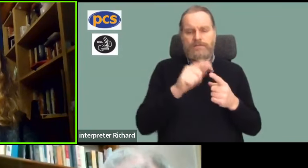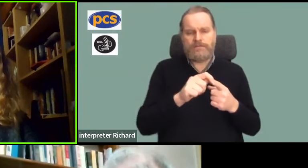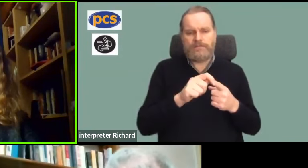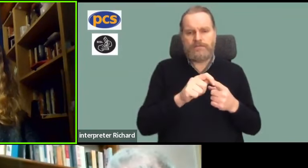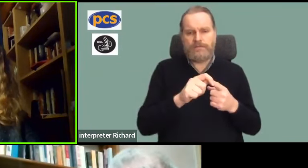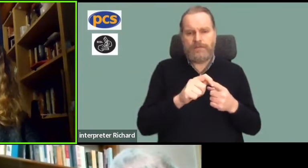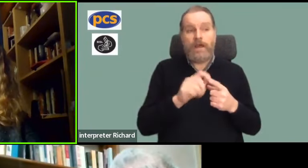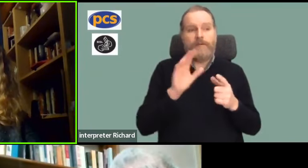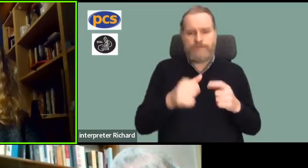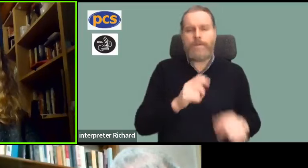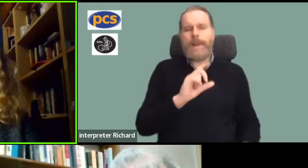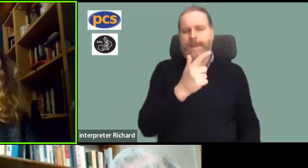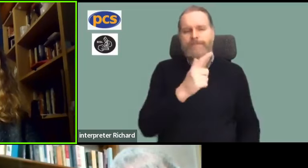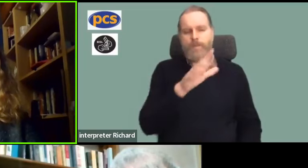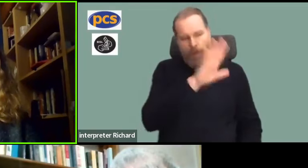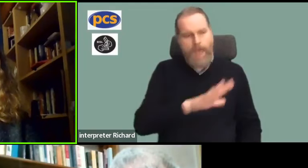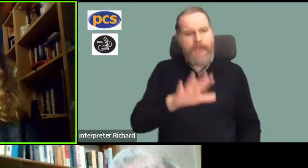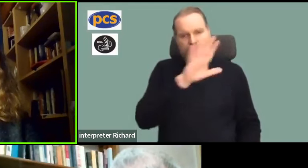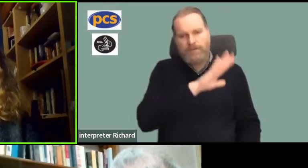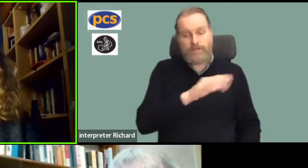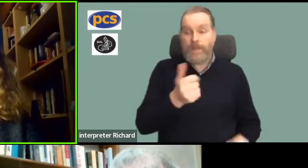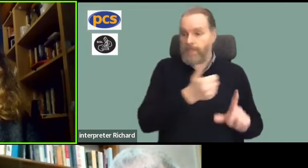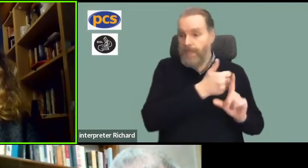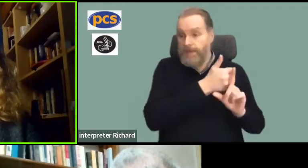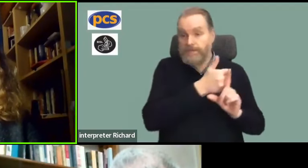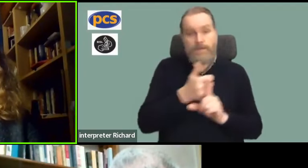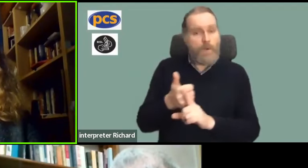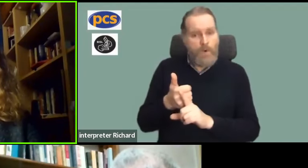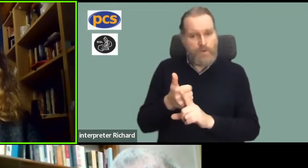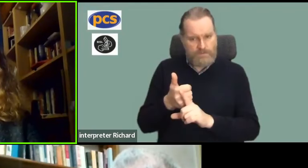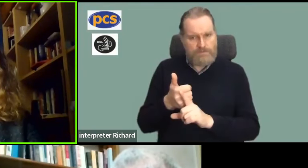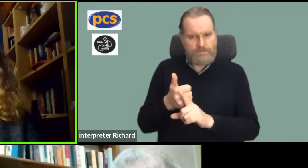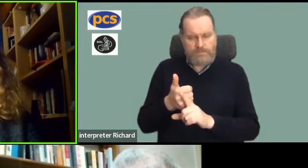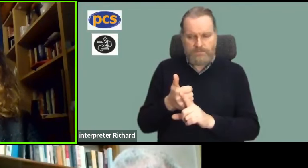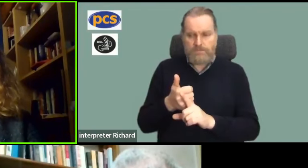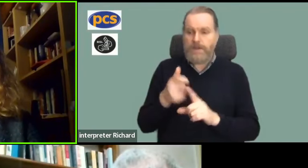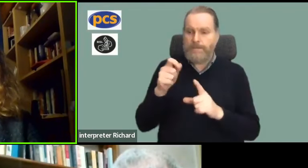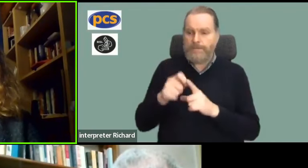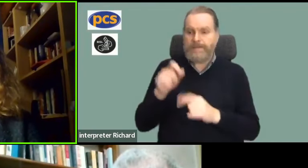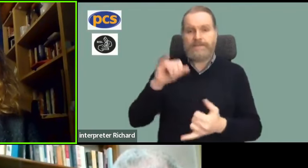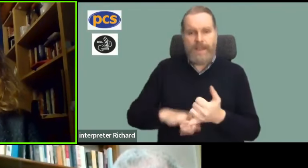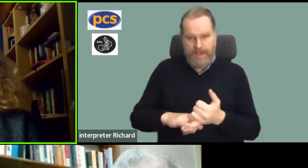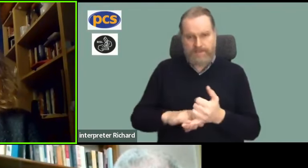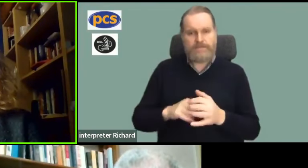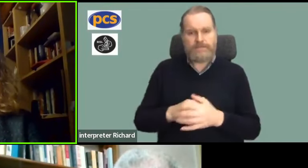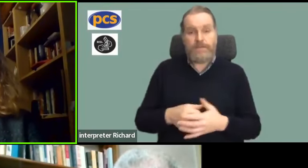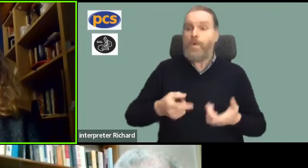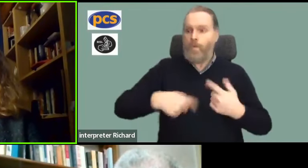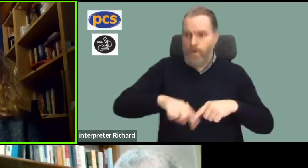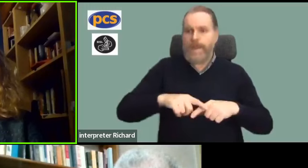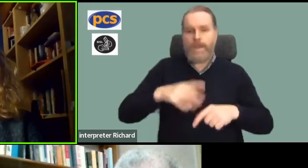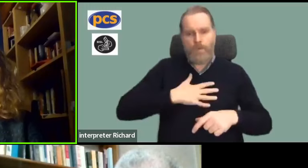and from Pcs. from ue and ue and customers medicine ue and customers medicine fully behind the strikes and hoping that Hmc that Hmc.